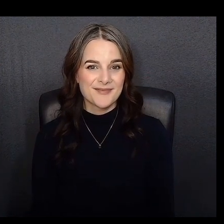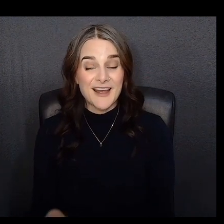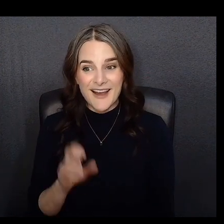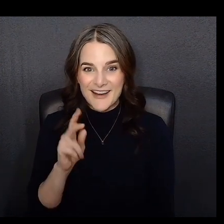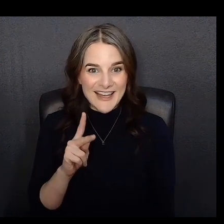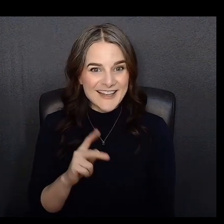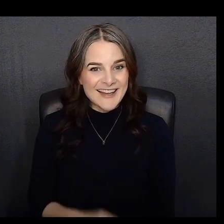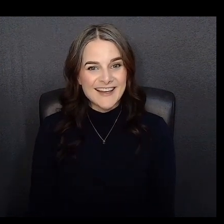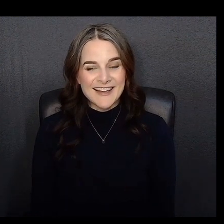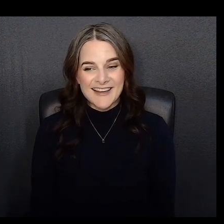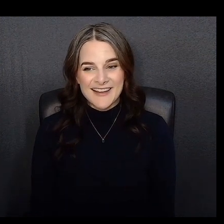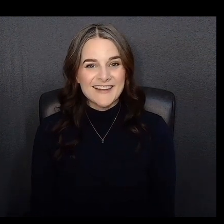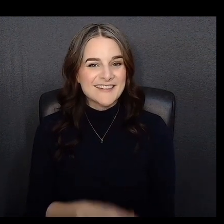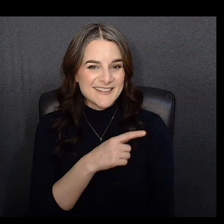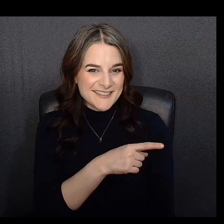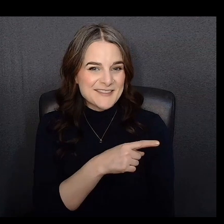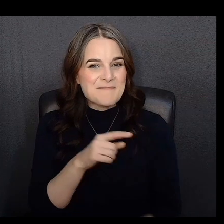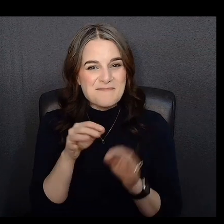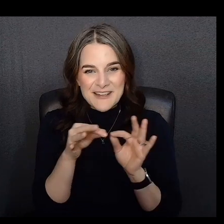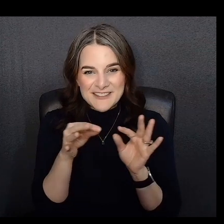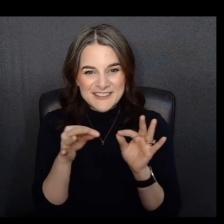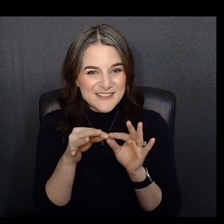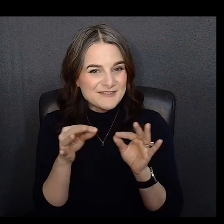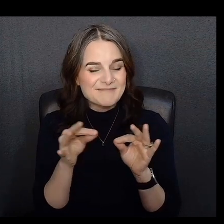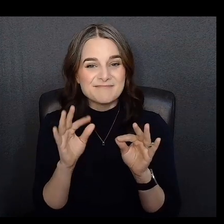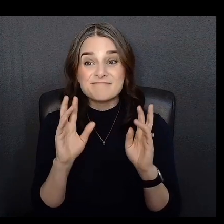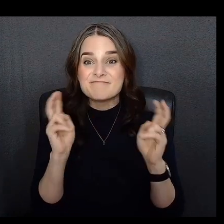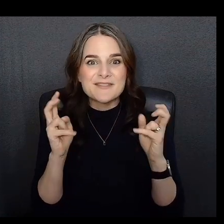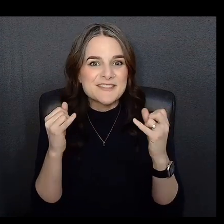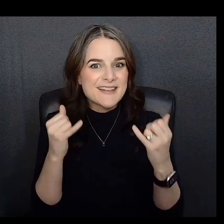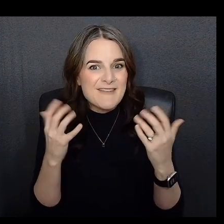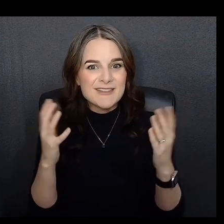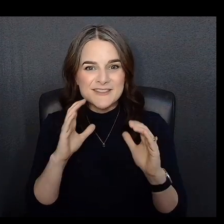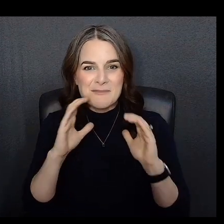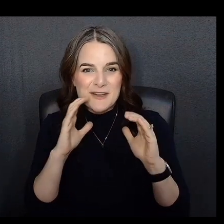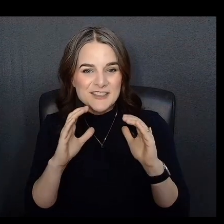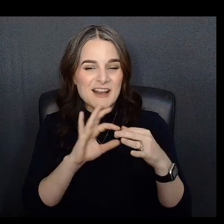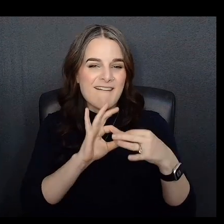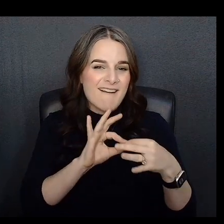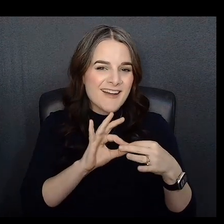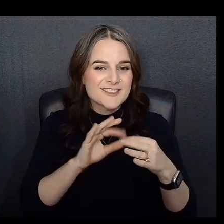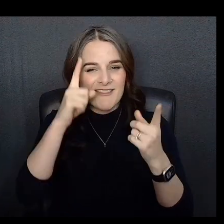So like Caitlin mentioned, our topic today is Communication, Connection, and consent,